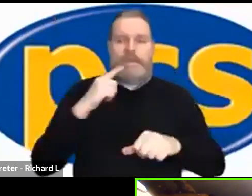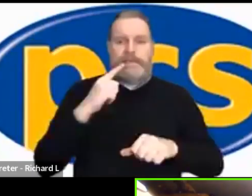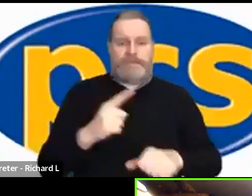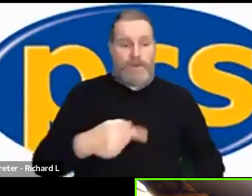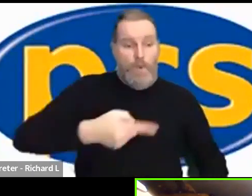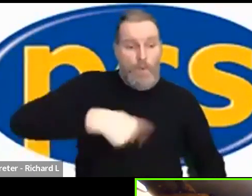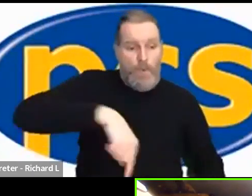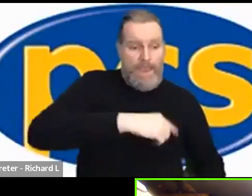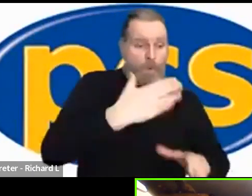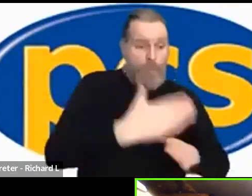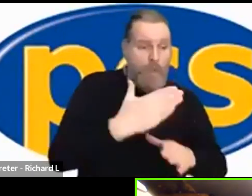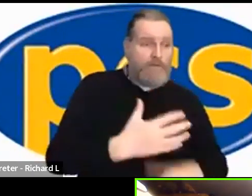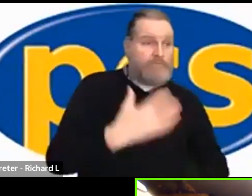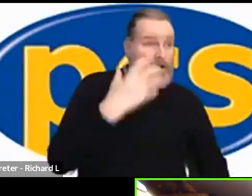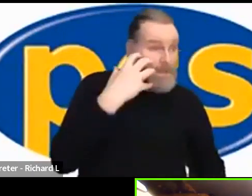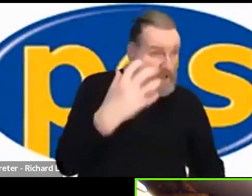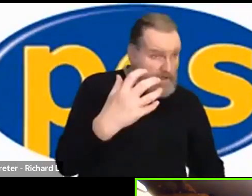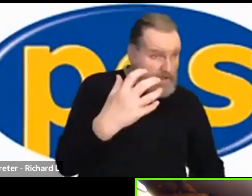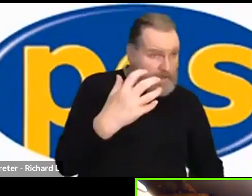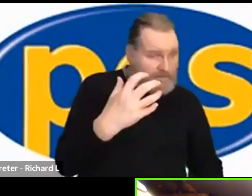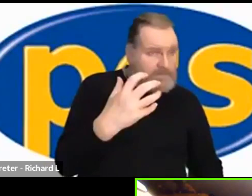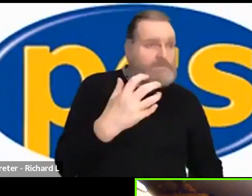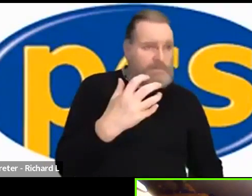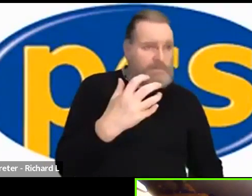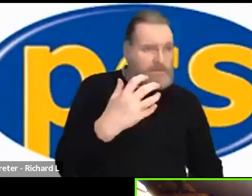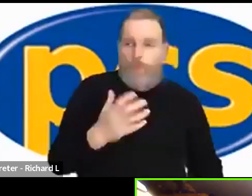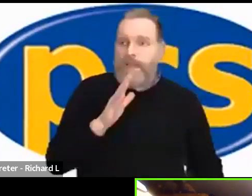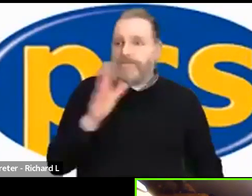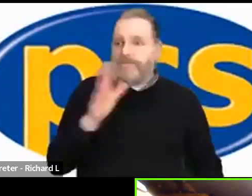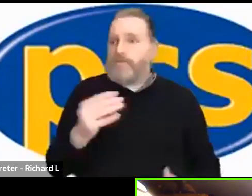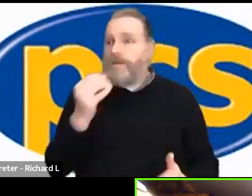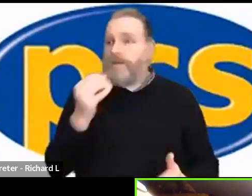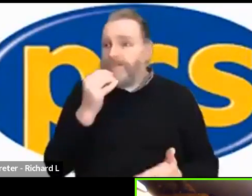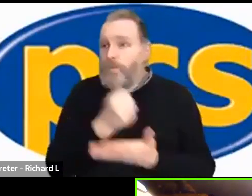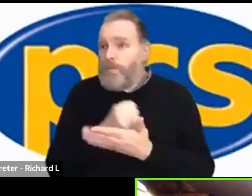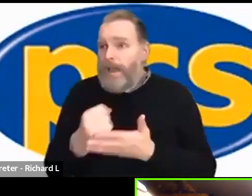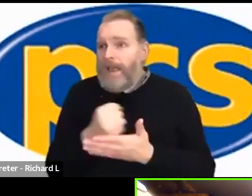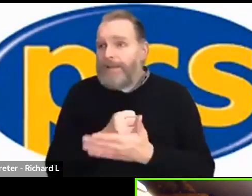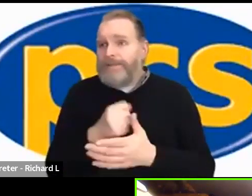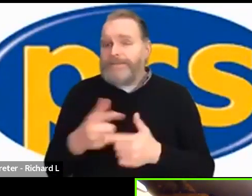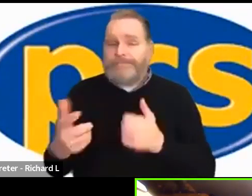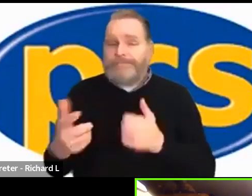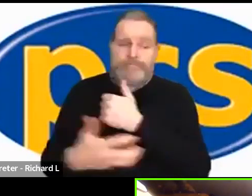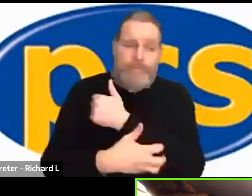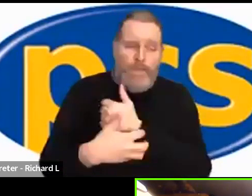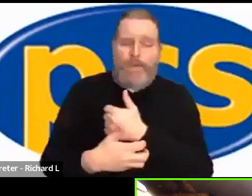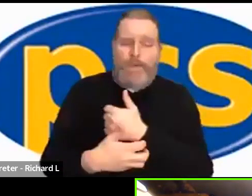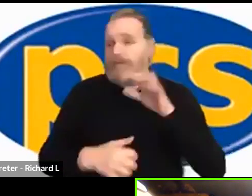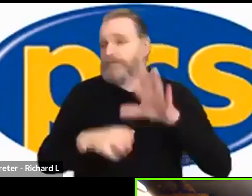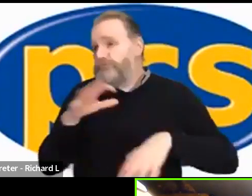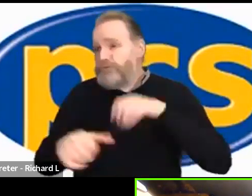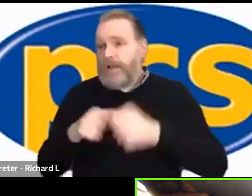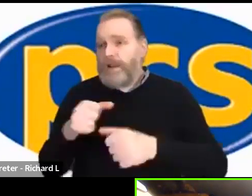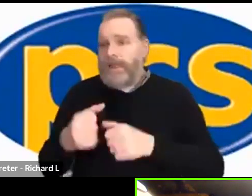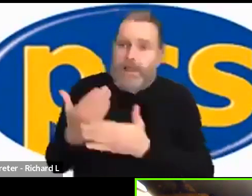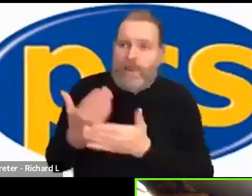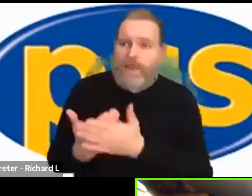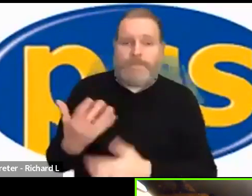pointing out as soon as possible g out that civil servants are having to use food having to use food banks, playing benefits, not just the typical class pical placards and Pcs placards and Pcs. Also anything that is amusing